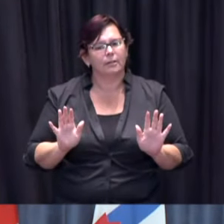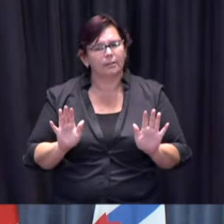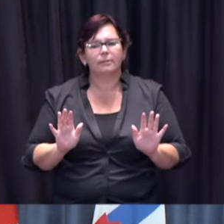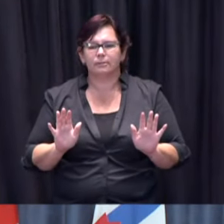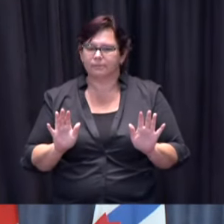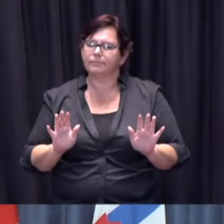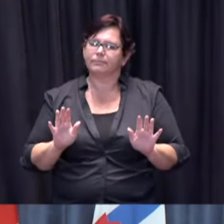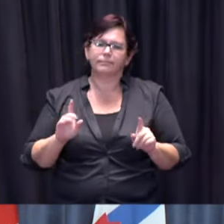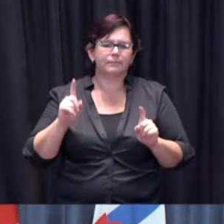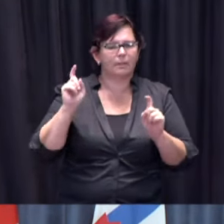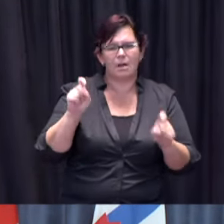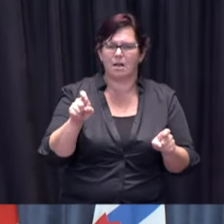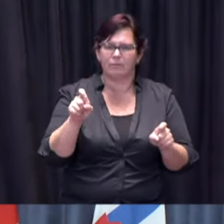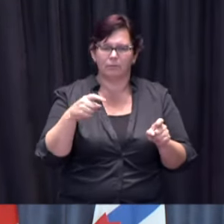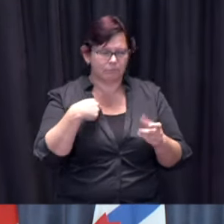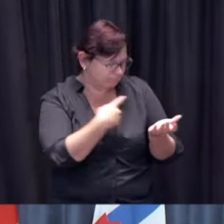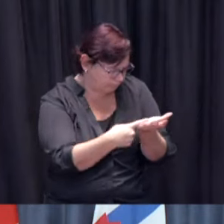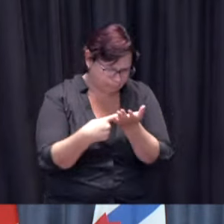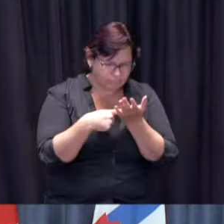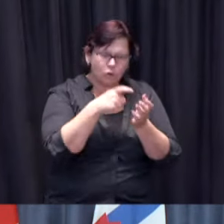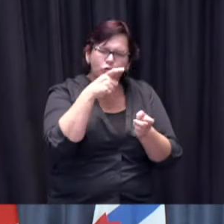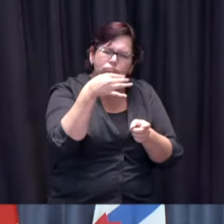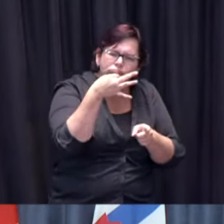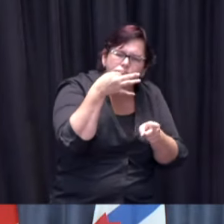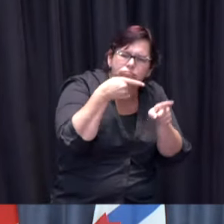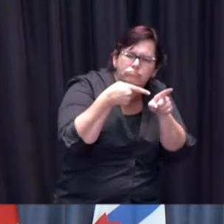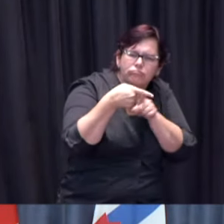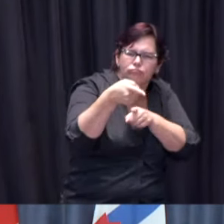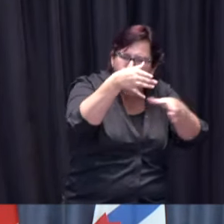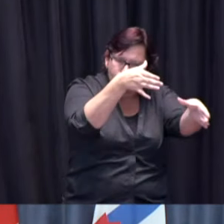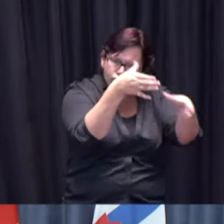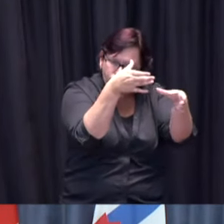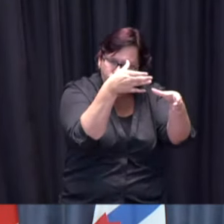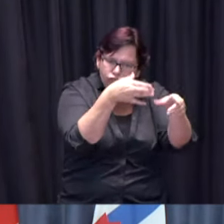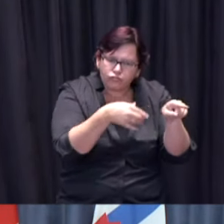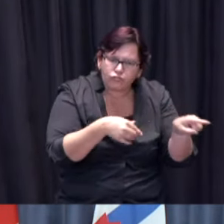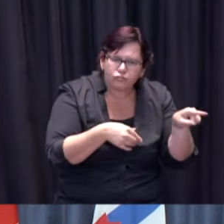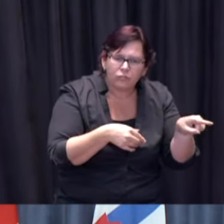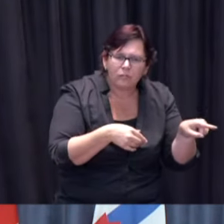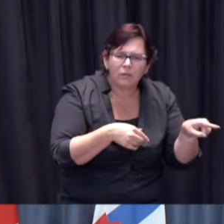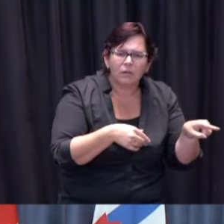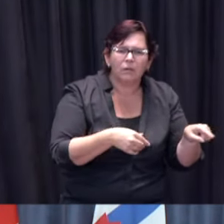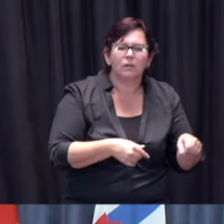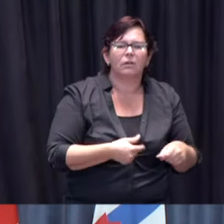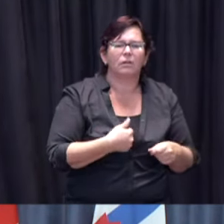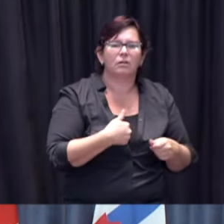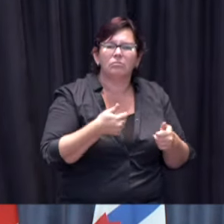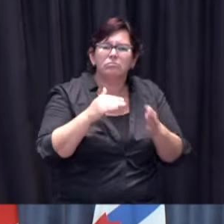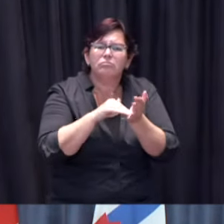and so in preparing these measures we've consulted extensively with the Medical Officer of Health and our City Solicitor.